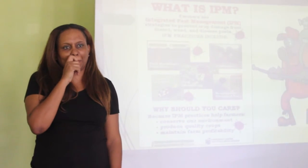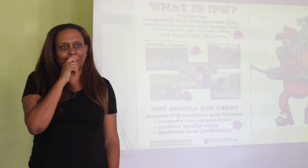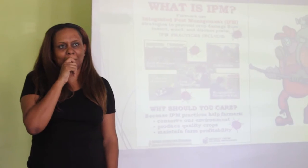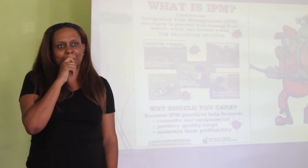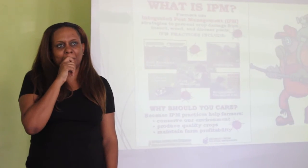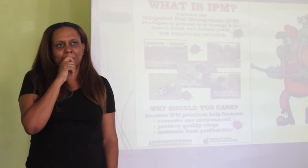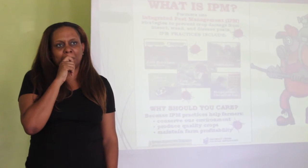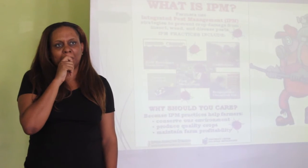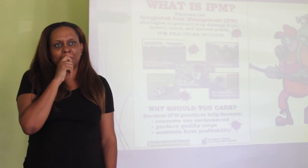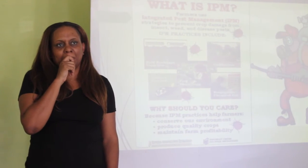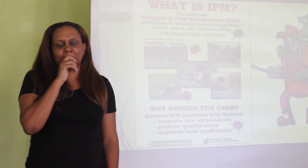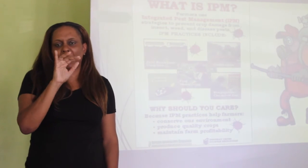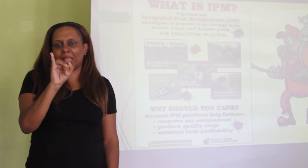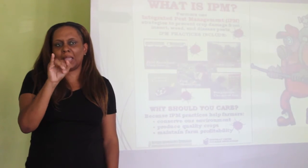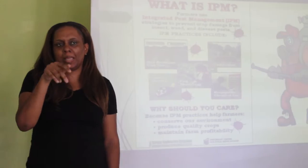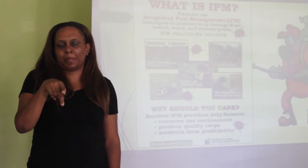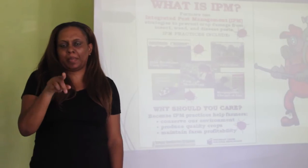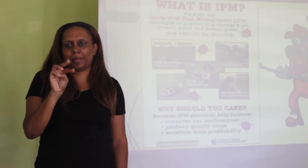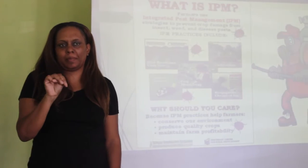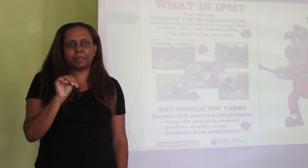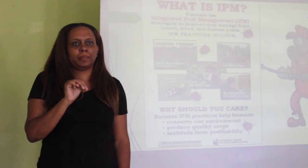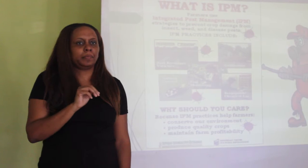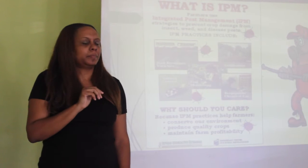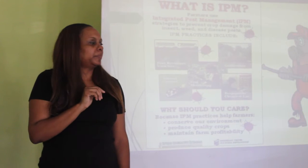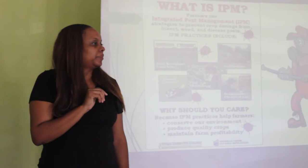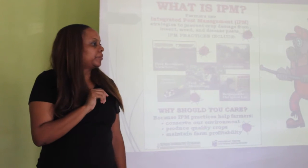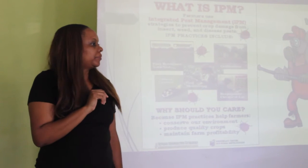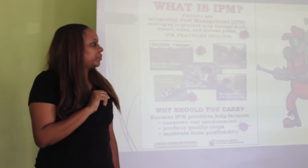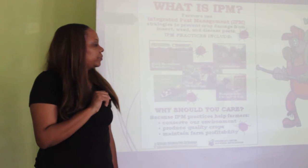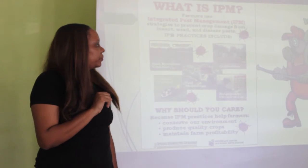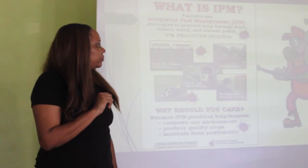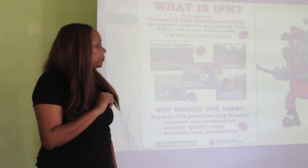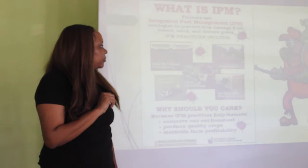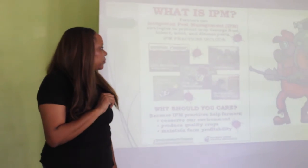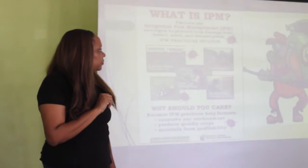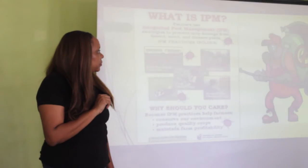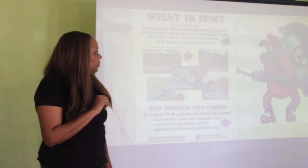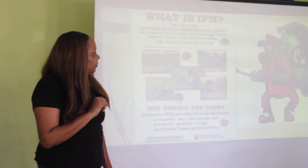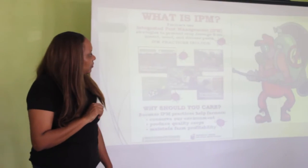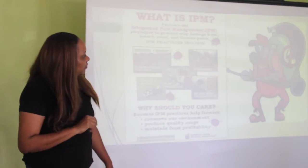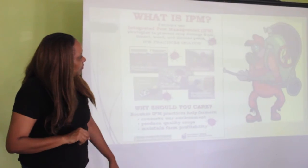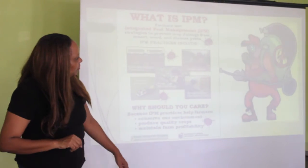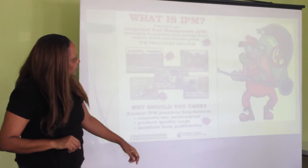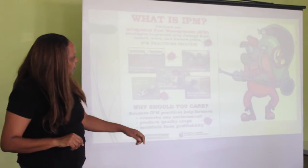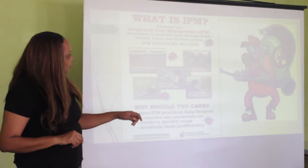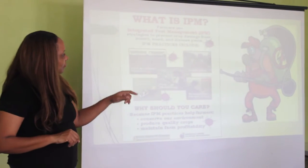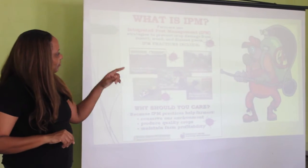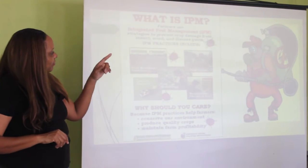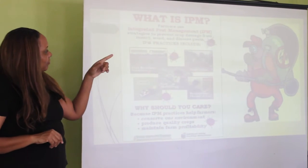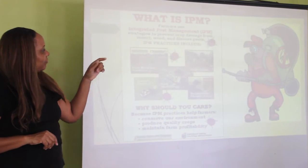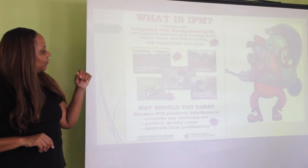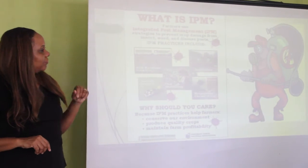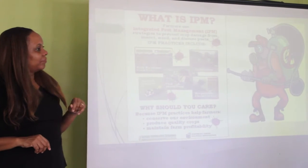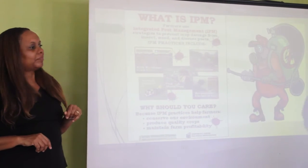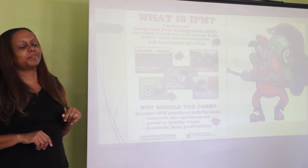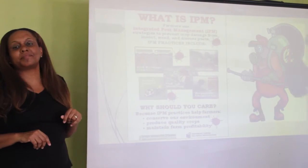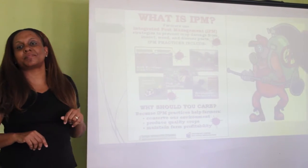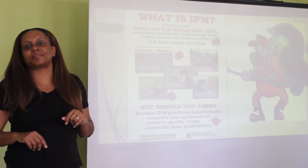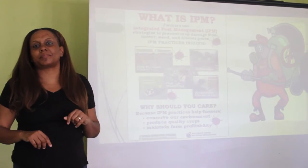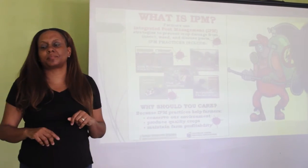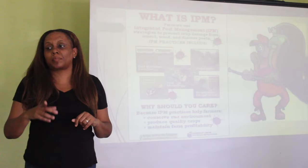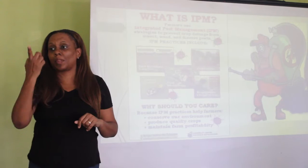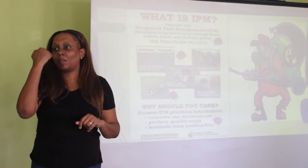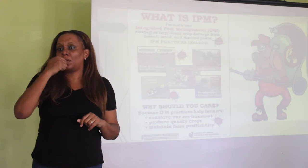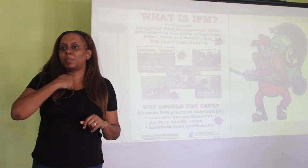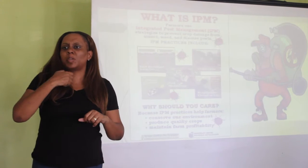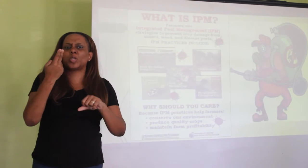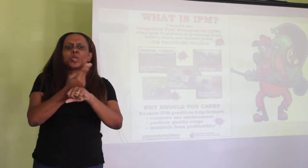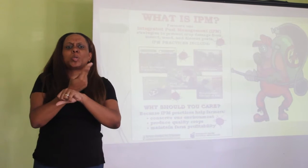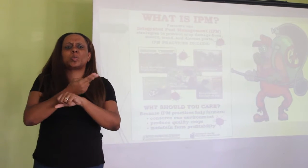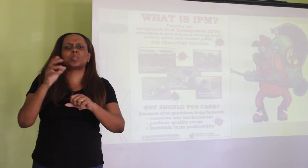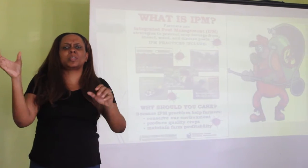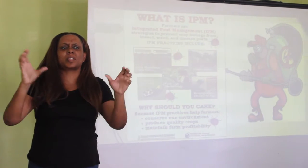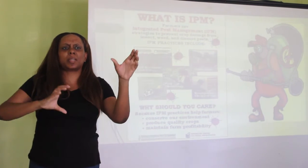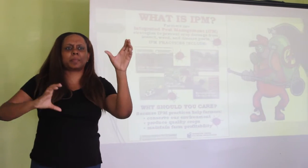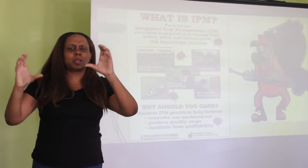integrated pest management yeah past all right so for me spraying or using chemicals is the last